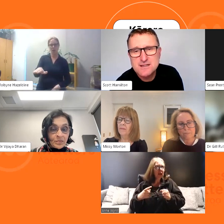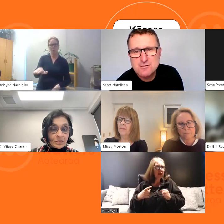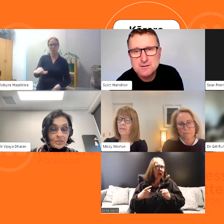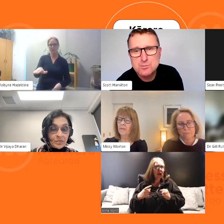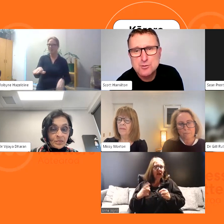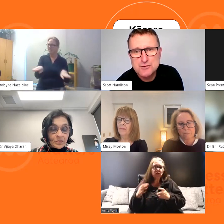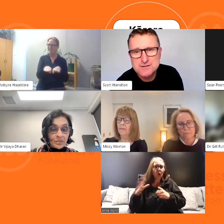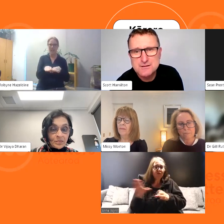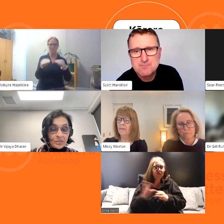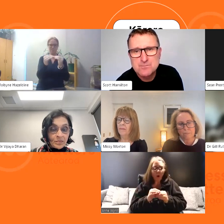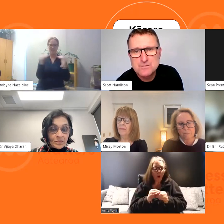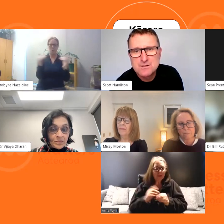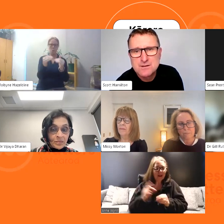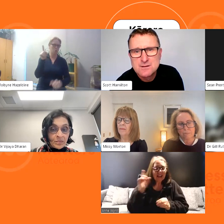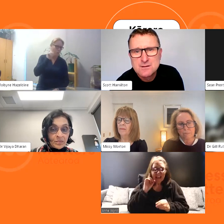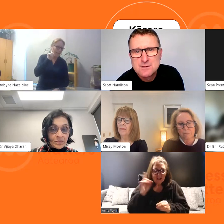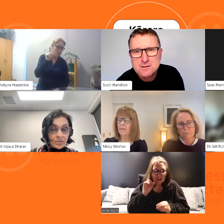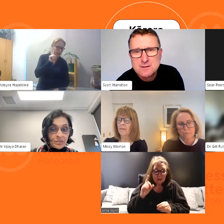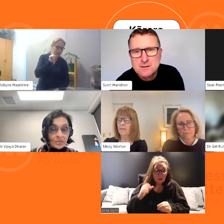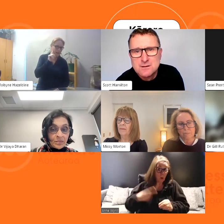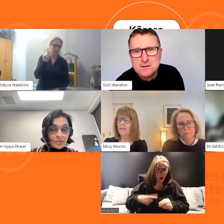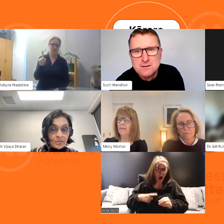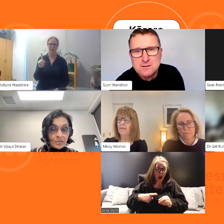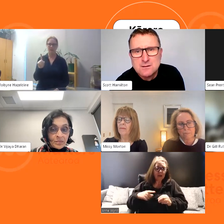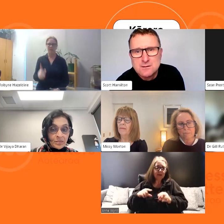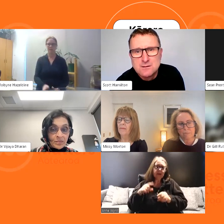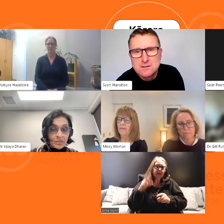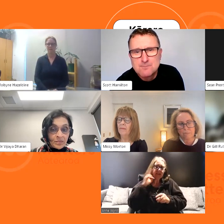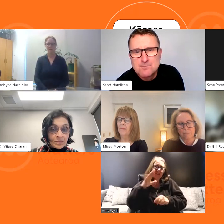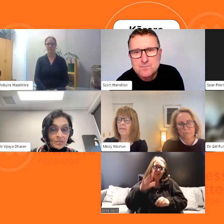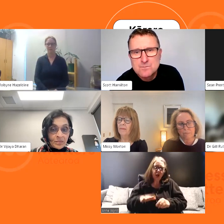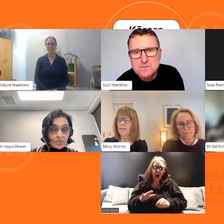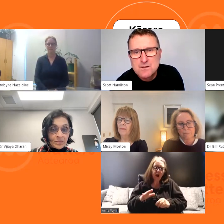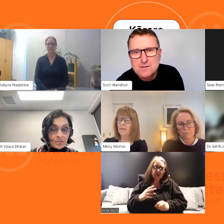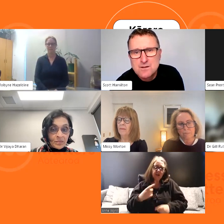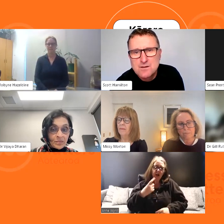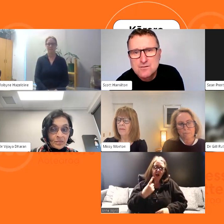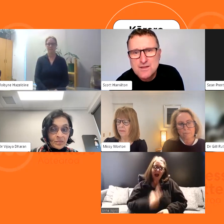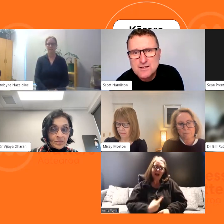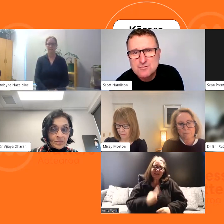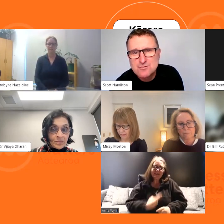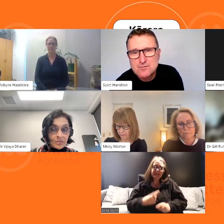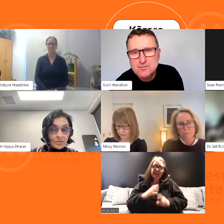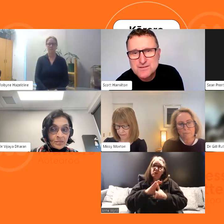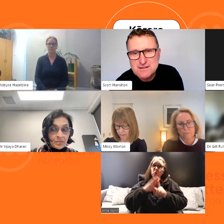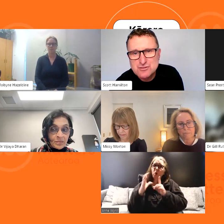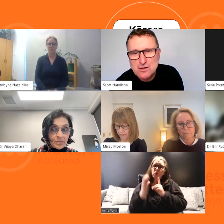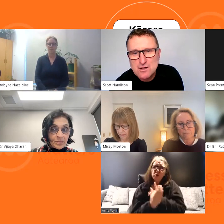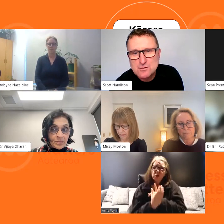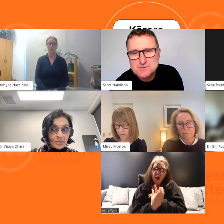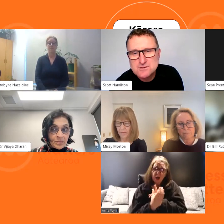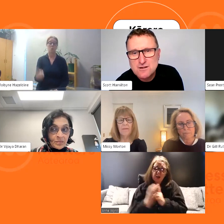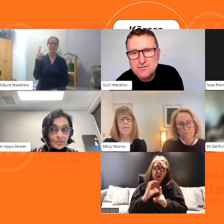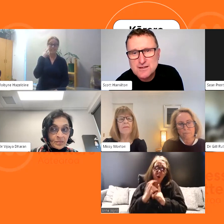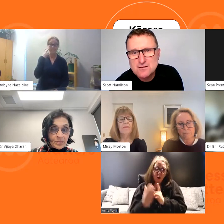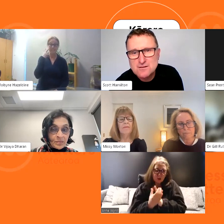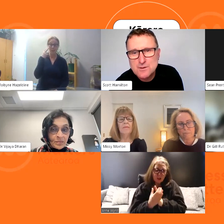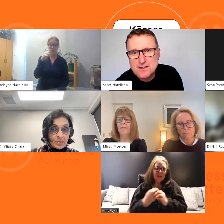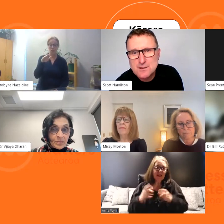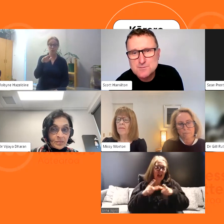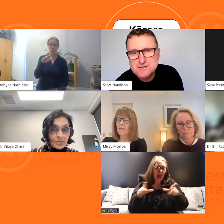hearing person, then for the deaf child I think when it comes to